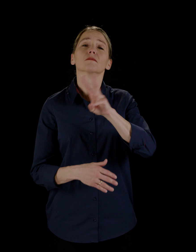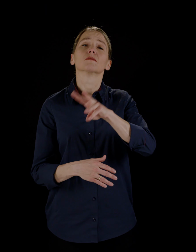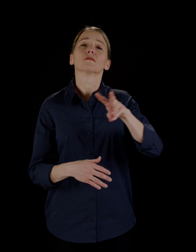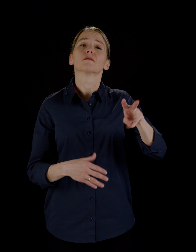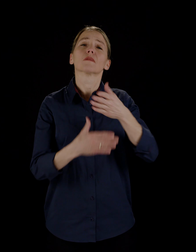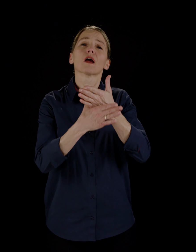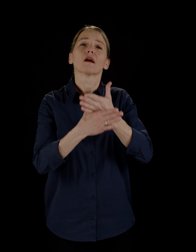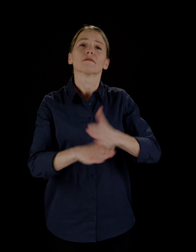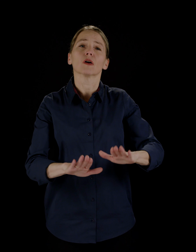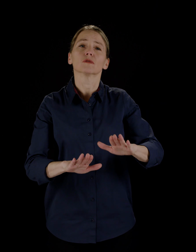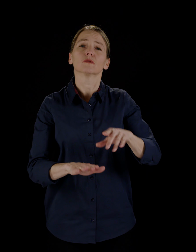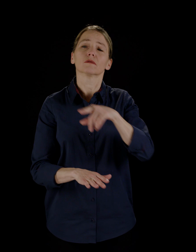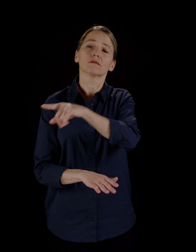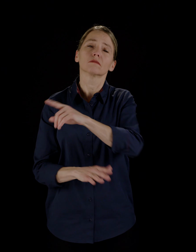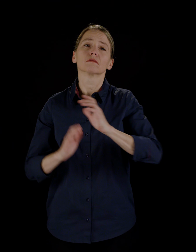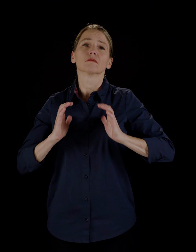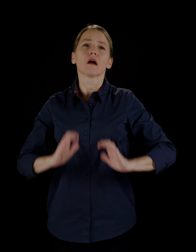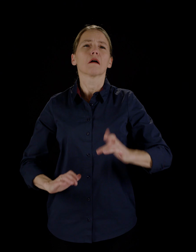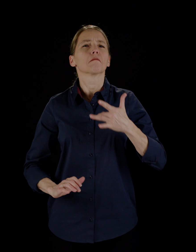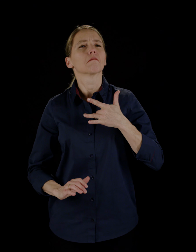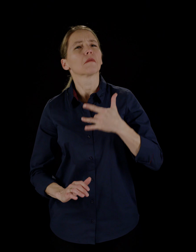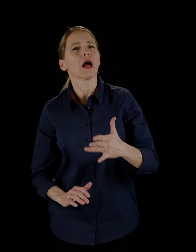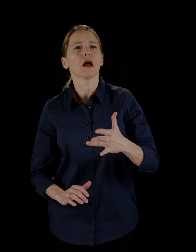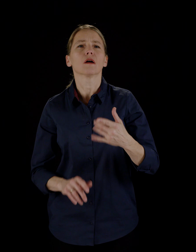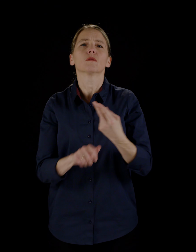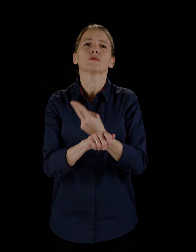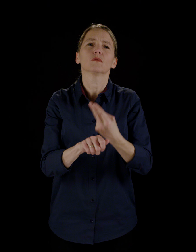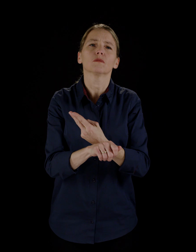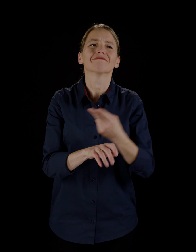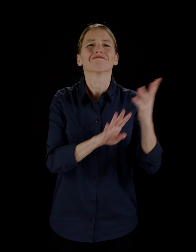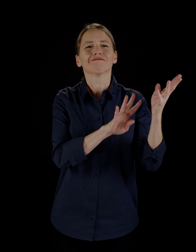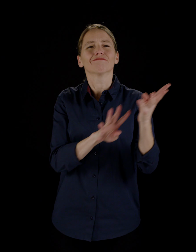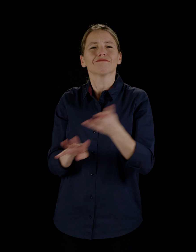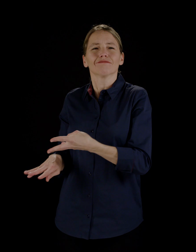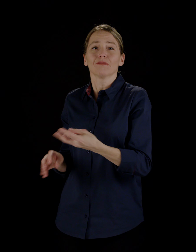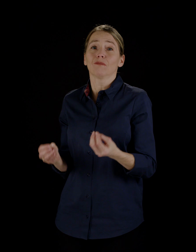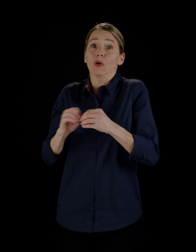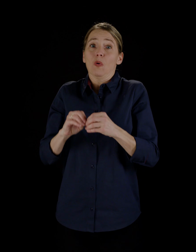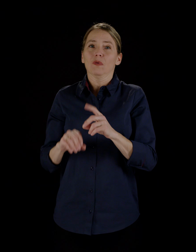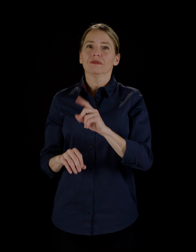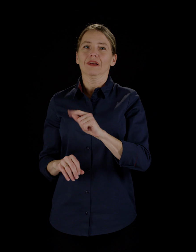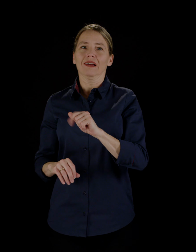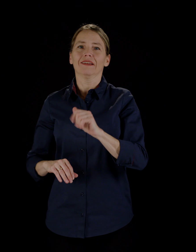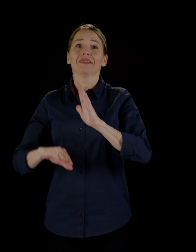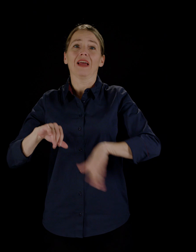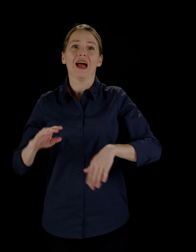The average web user typically downloads more data than they upload. Downloading refers